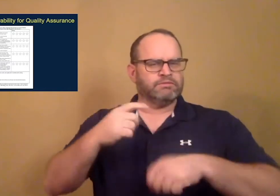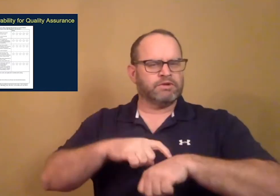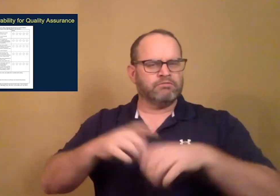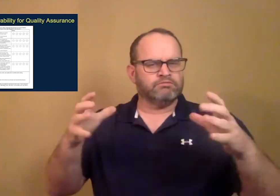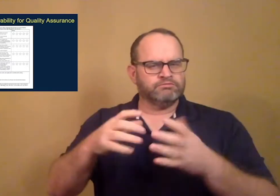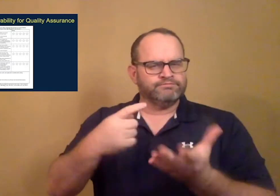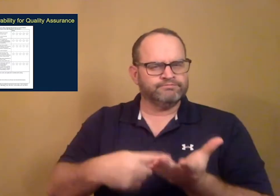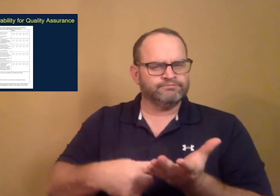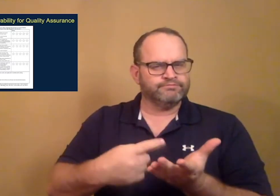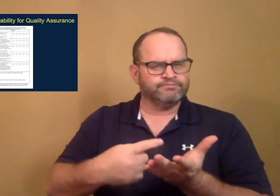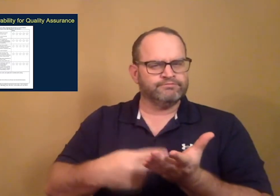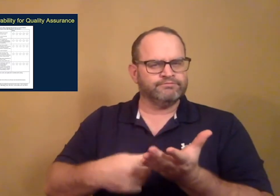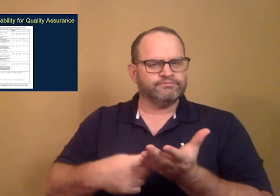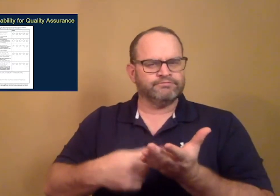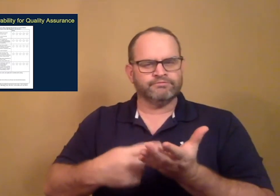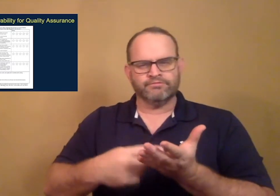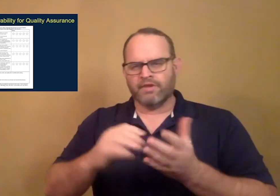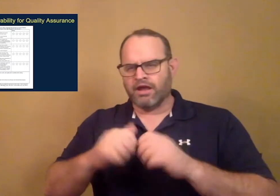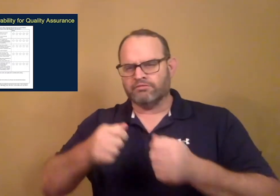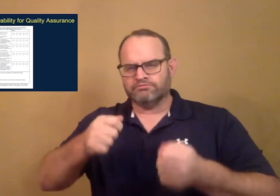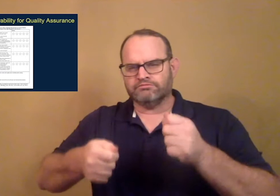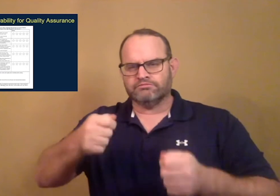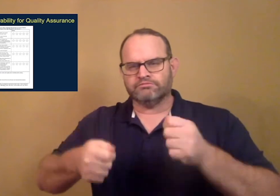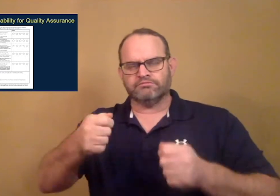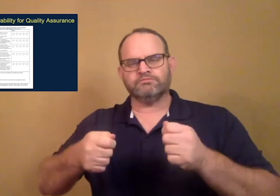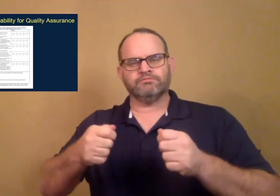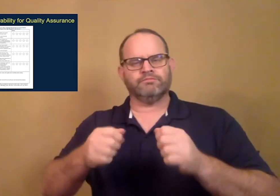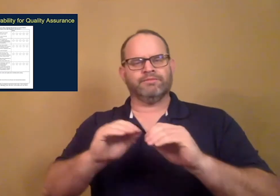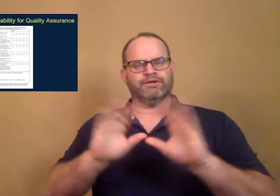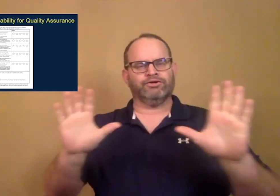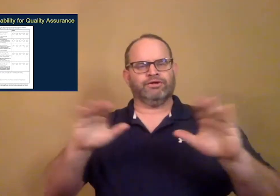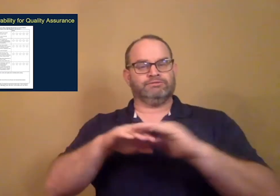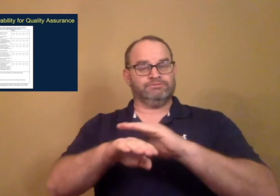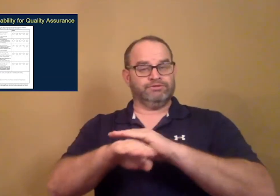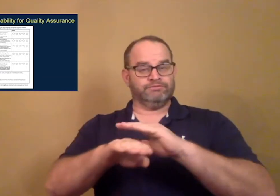If there is a score fo 3 stars in a category, you might want to get your team to meet and discuss possible modifications.